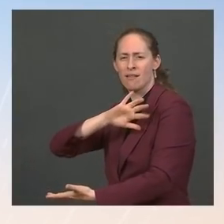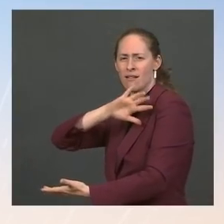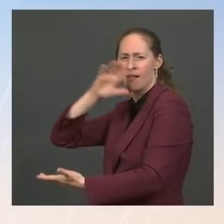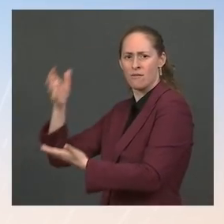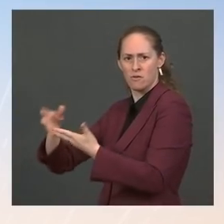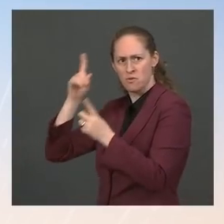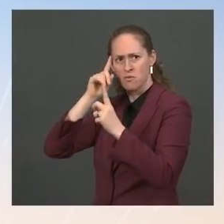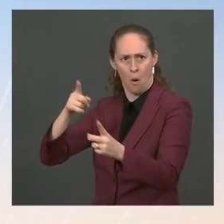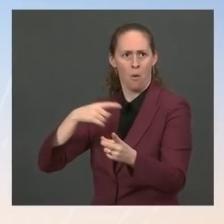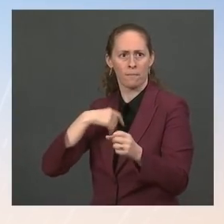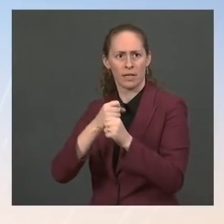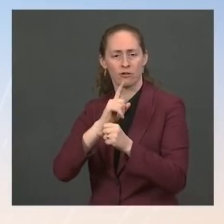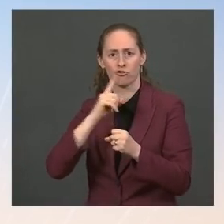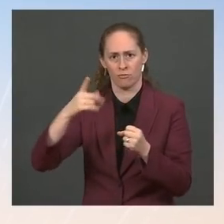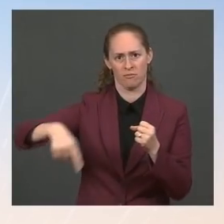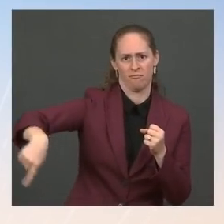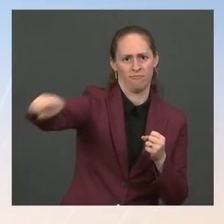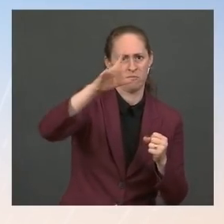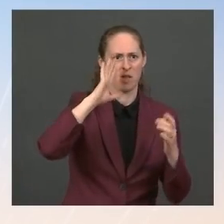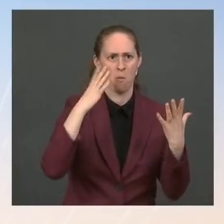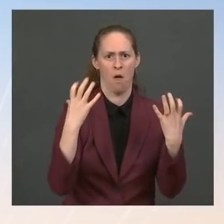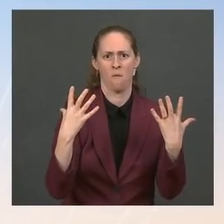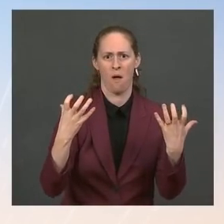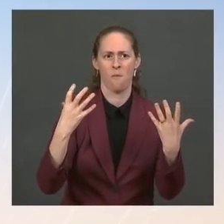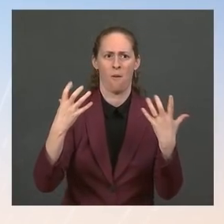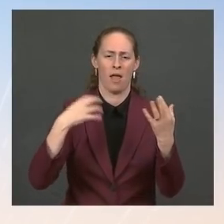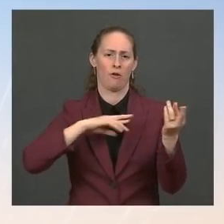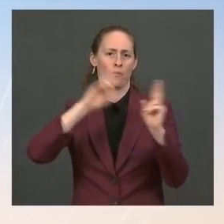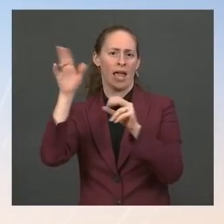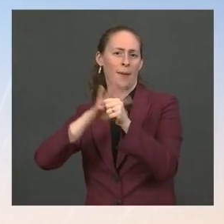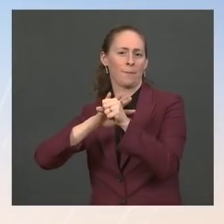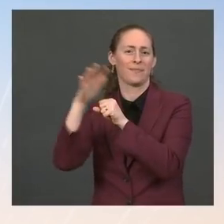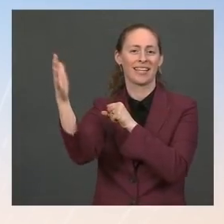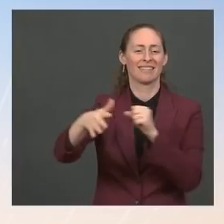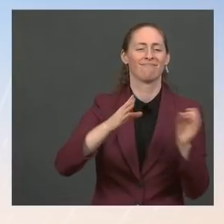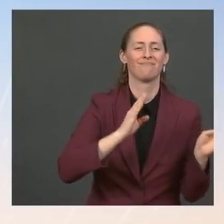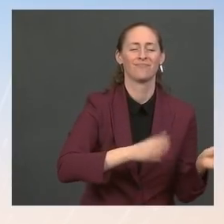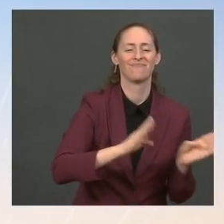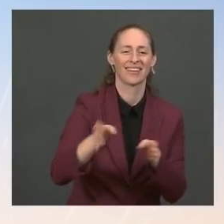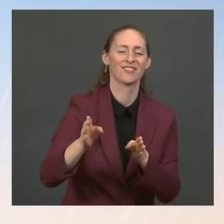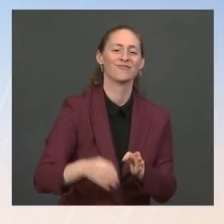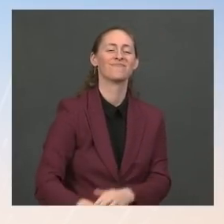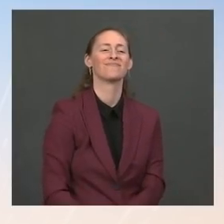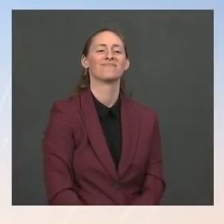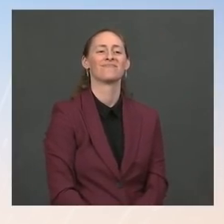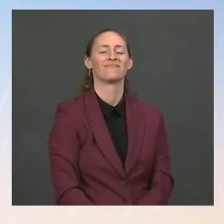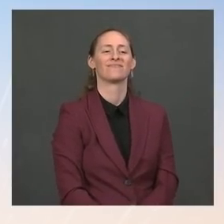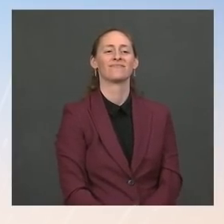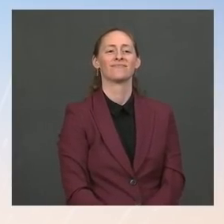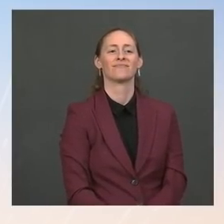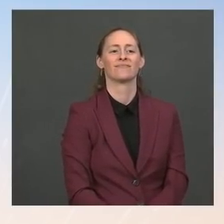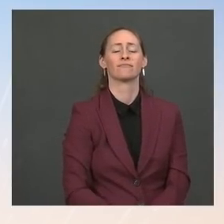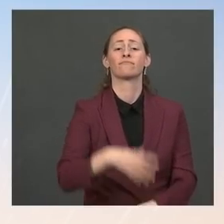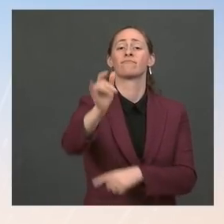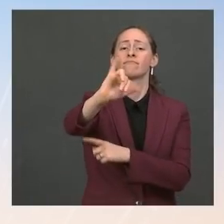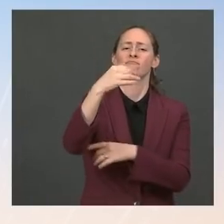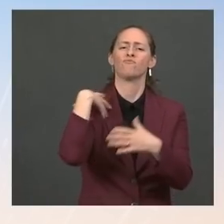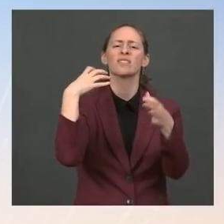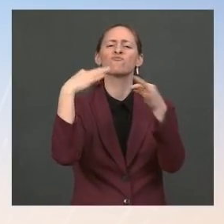including to quadruple the supply of at-home tests to over 200 million per month starting December. I know I ordered some from Walmart myself.